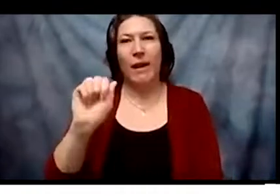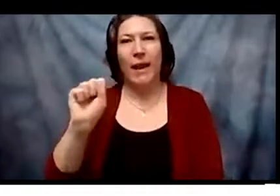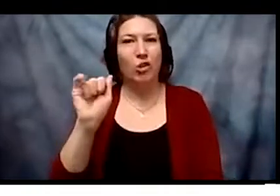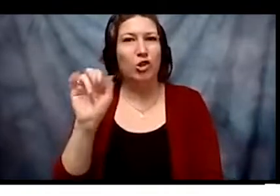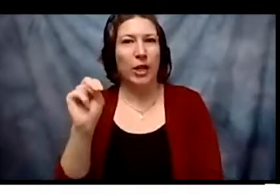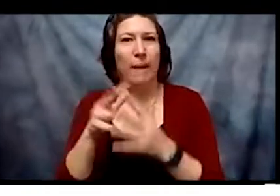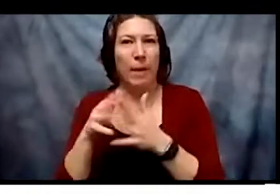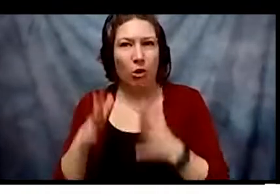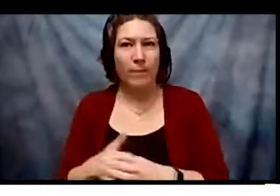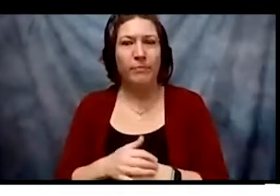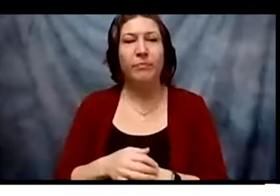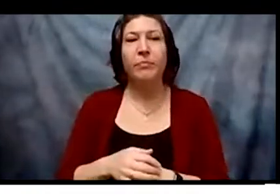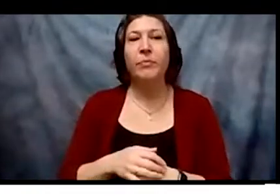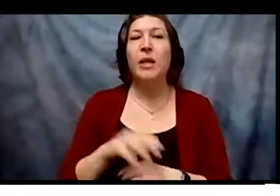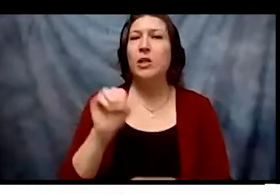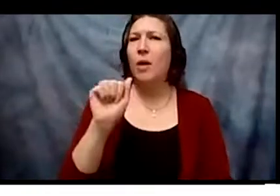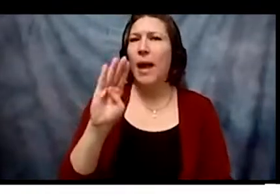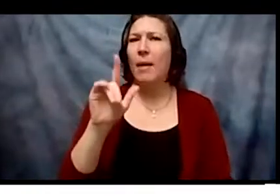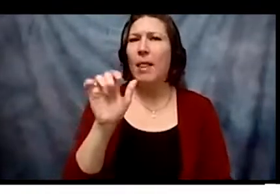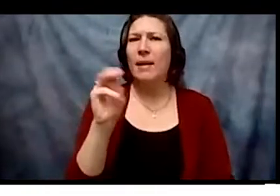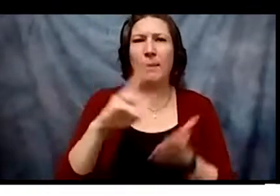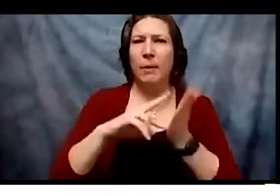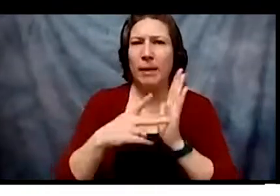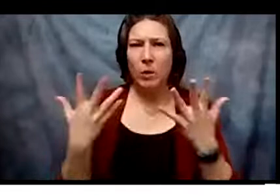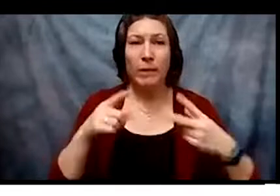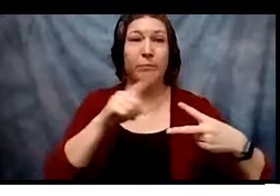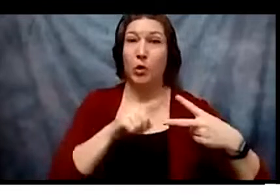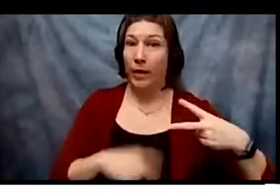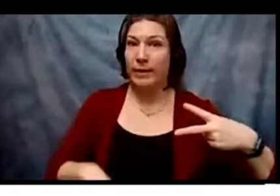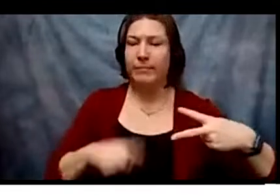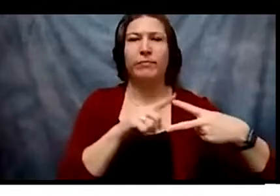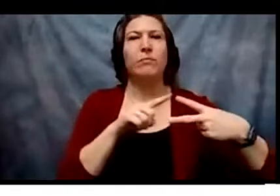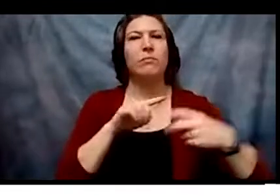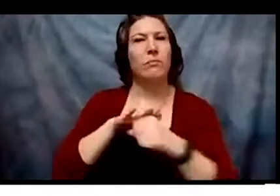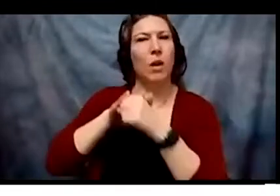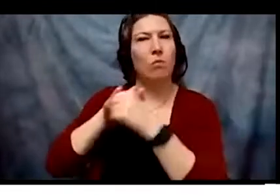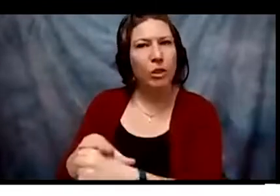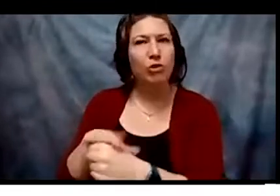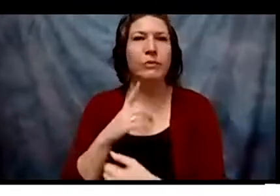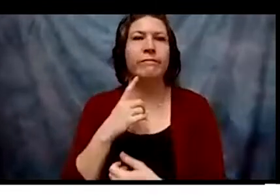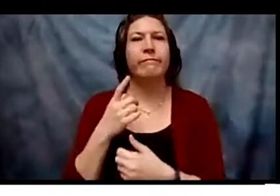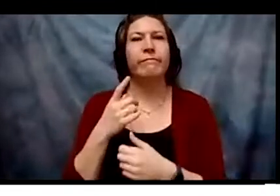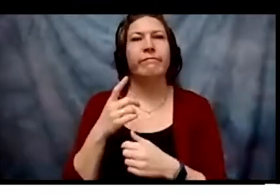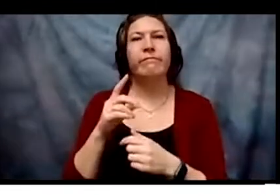is number 1 - Oppression, prejudice, stereotyping, or discrimination